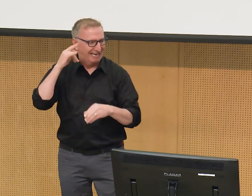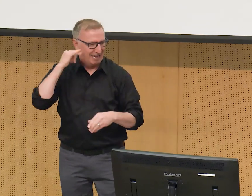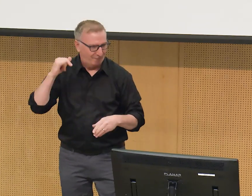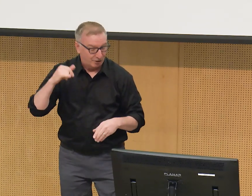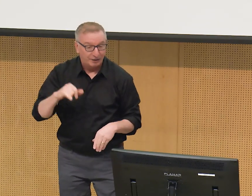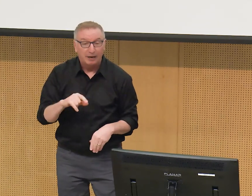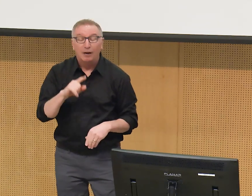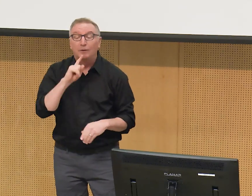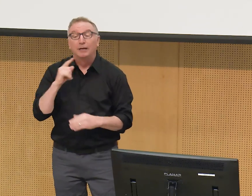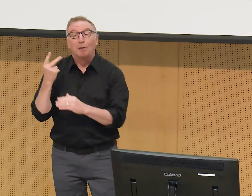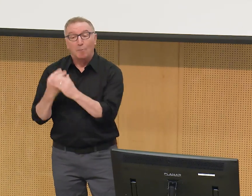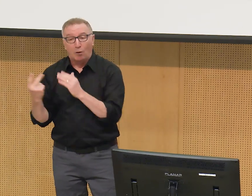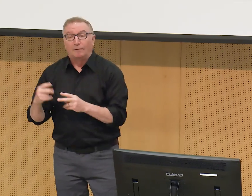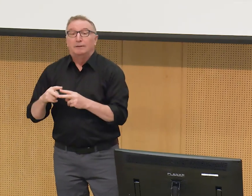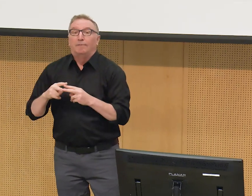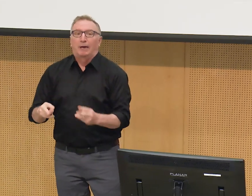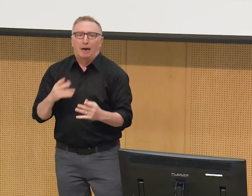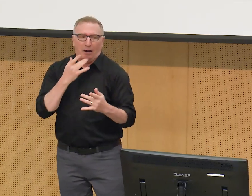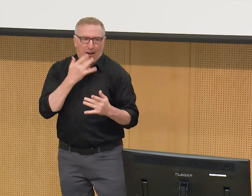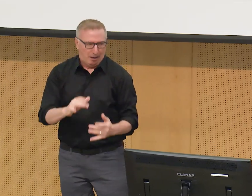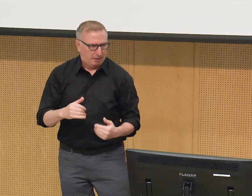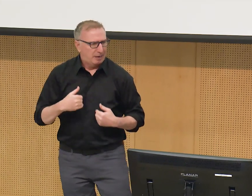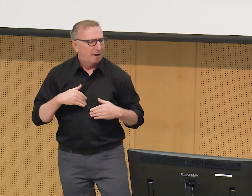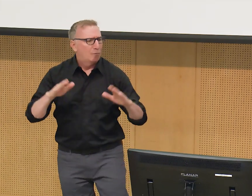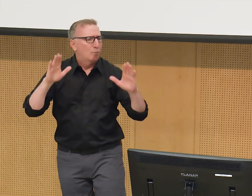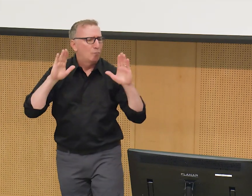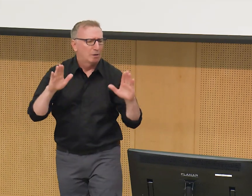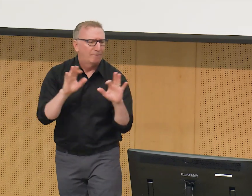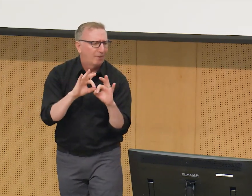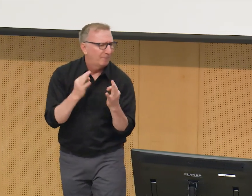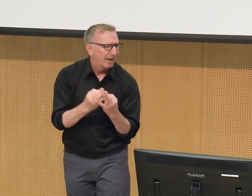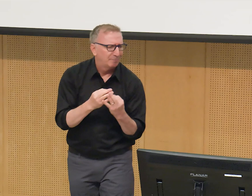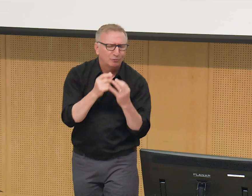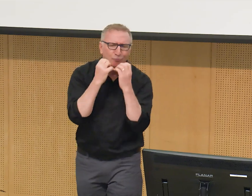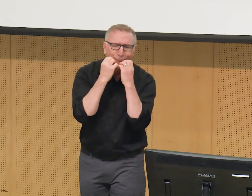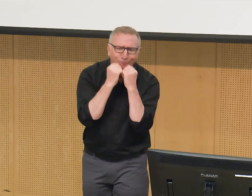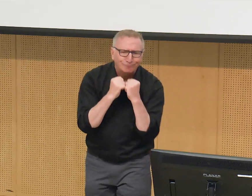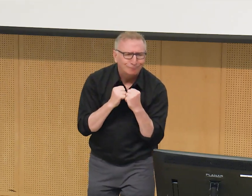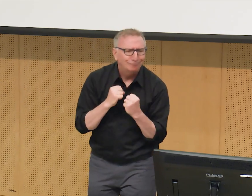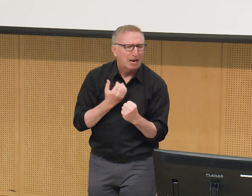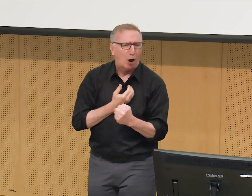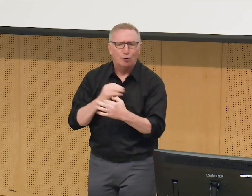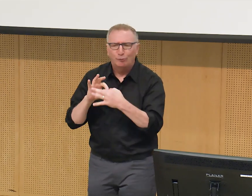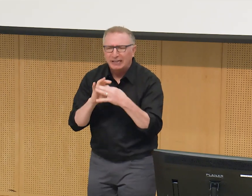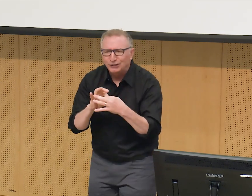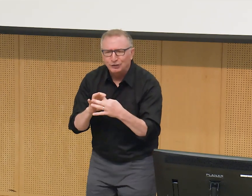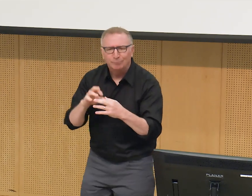this is a photo from my husband Ron and I's wedding, and we both have such wonderful families